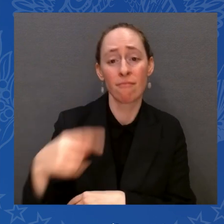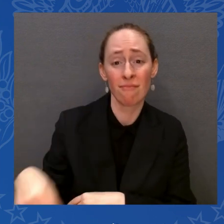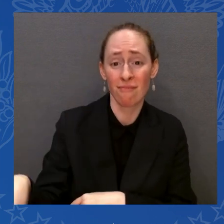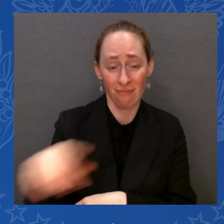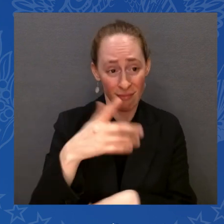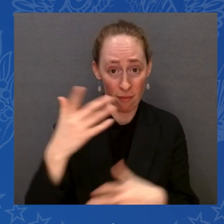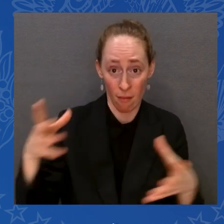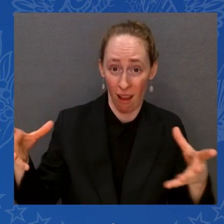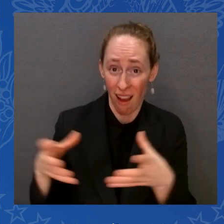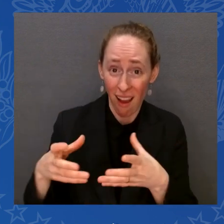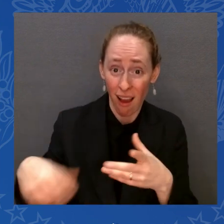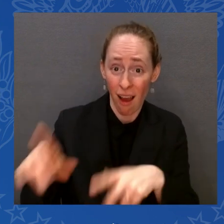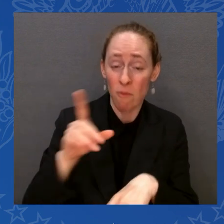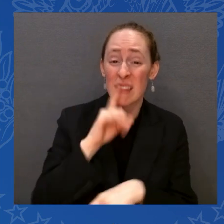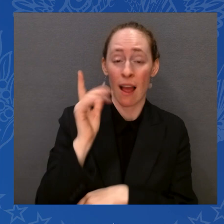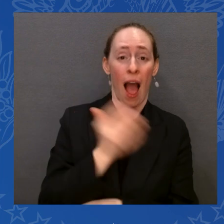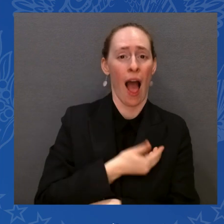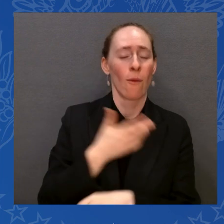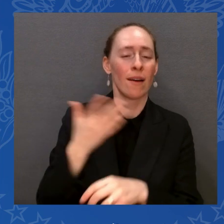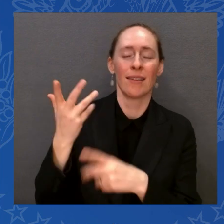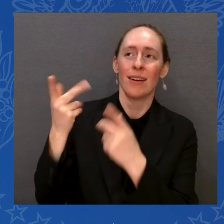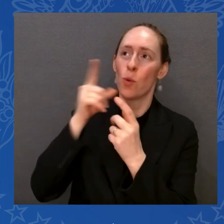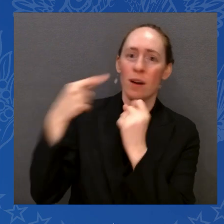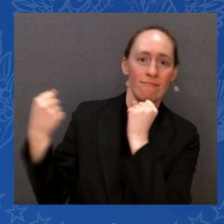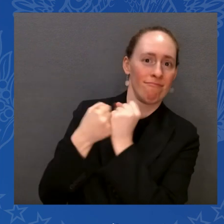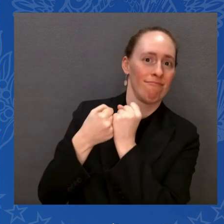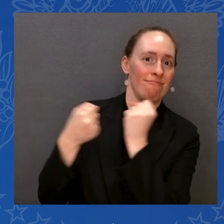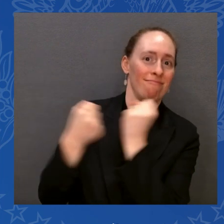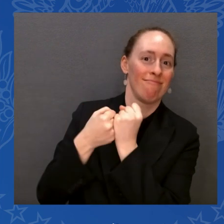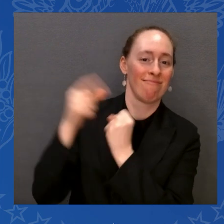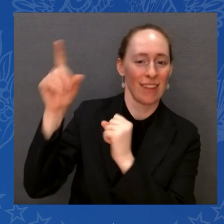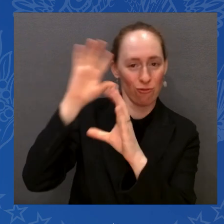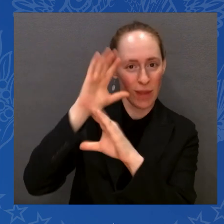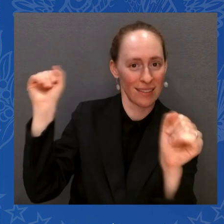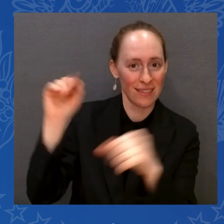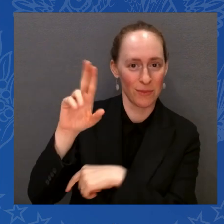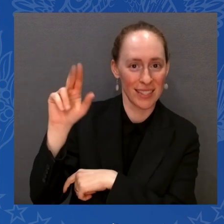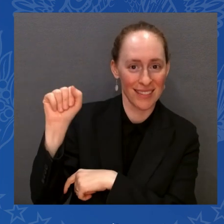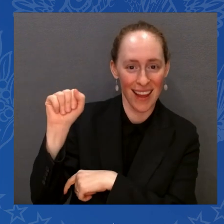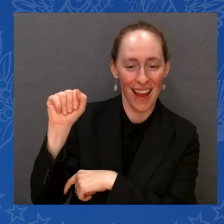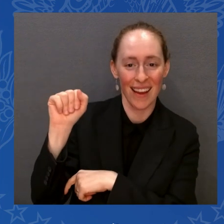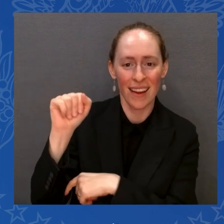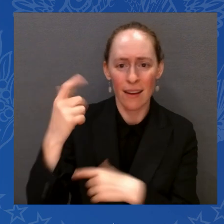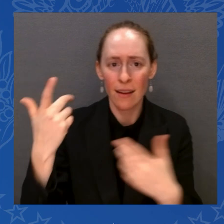replacing lead pipes and building renewable energy and high tech manufacturing facilities.